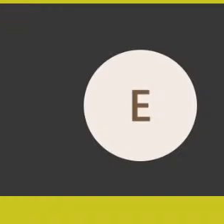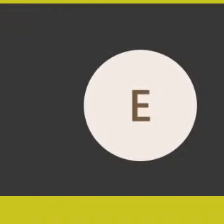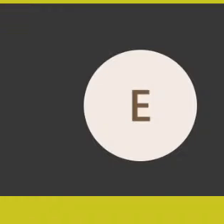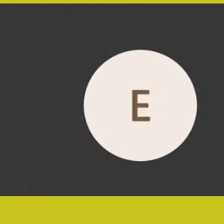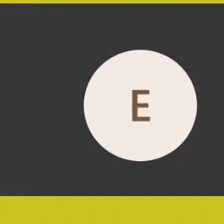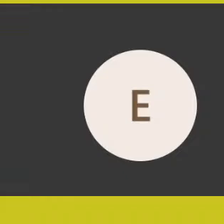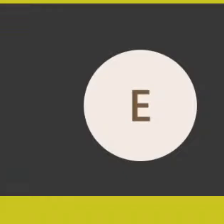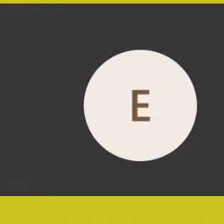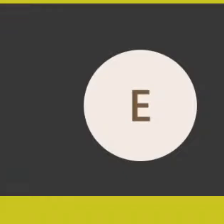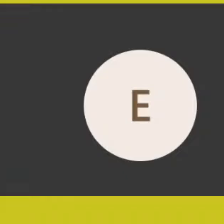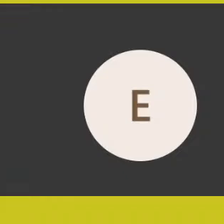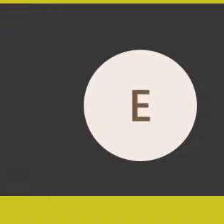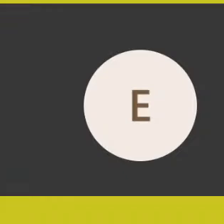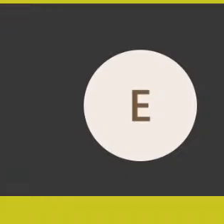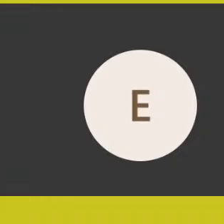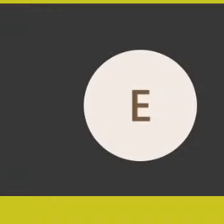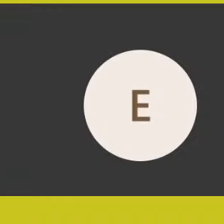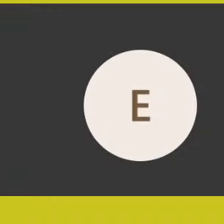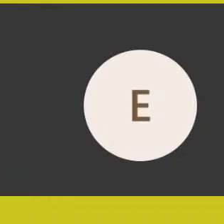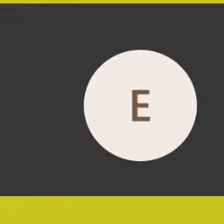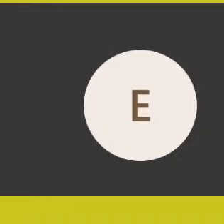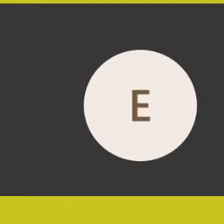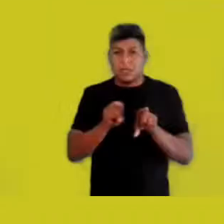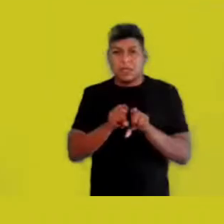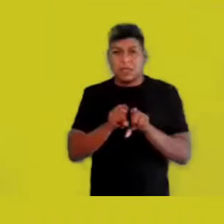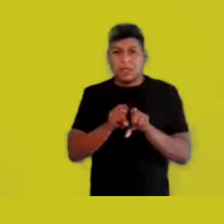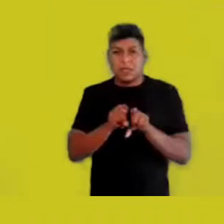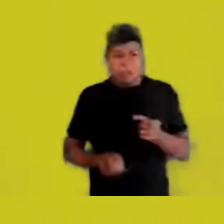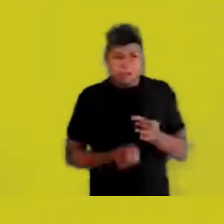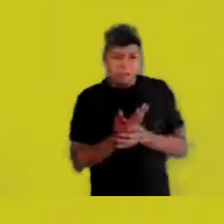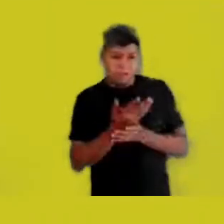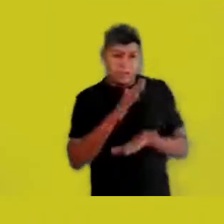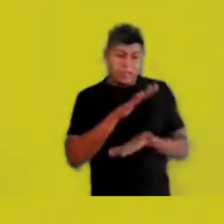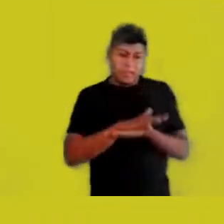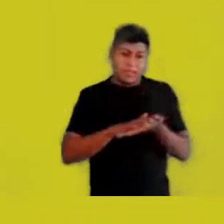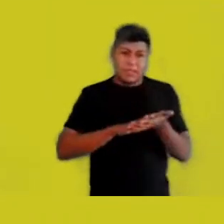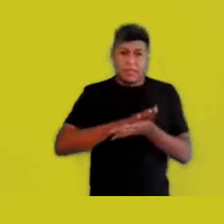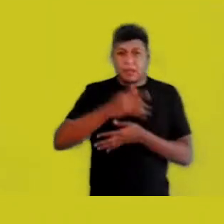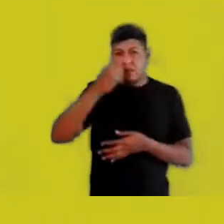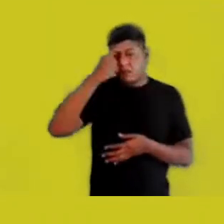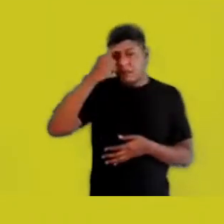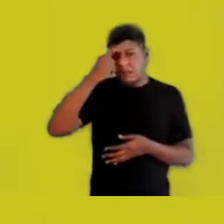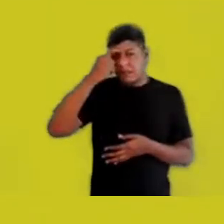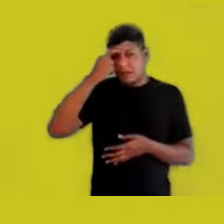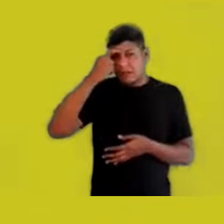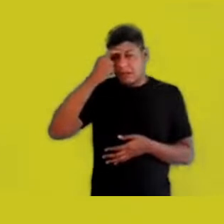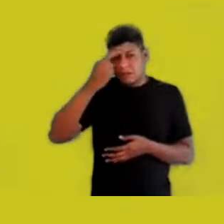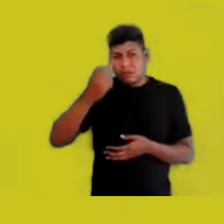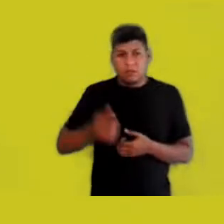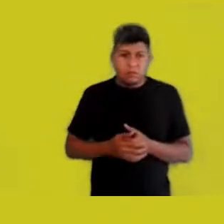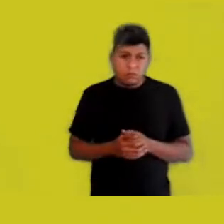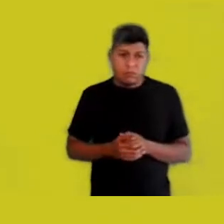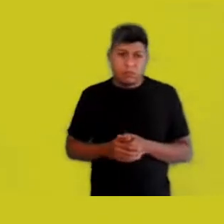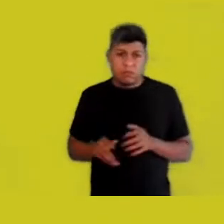which we are unable to compute mentally. This is why we get exhausted after days and days of conferences and work